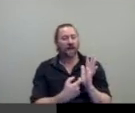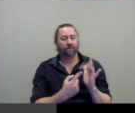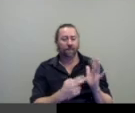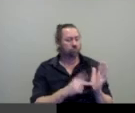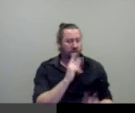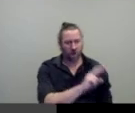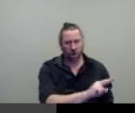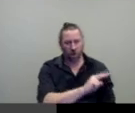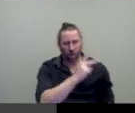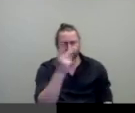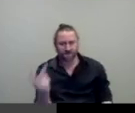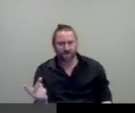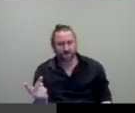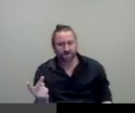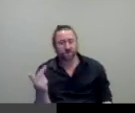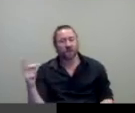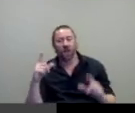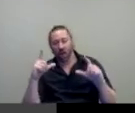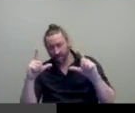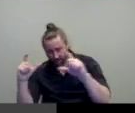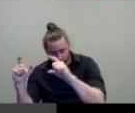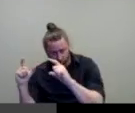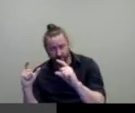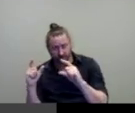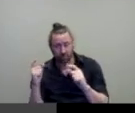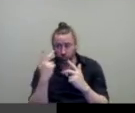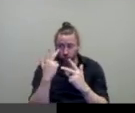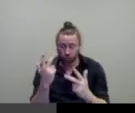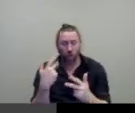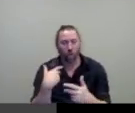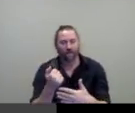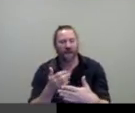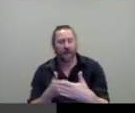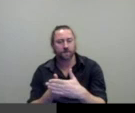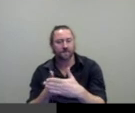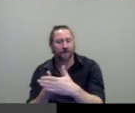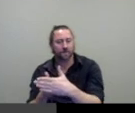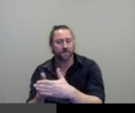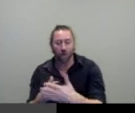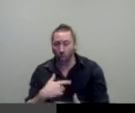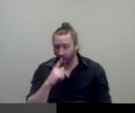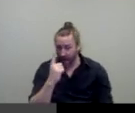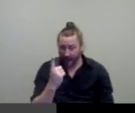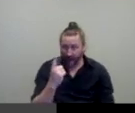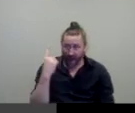she's using photography to sketch out the limits of the medium to acknowledge what it can't do